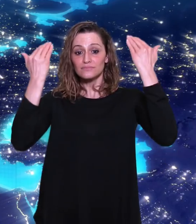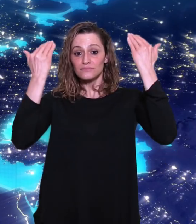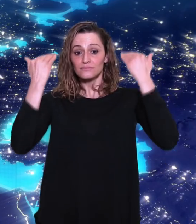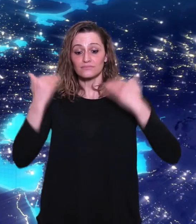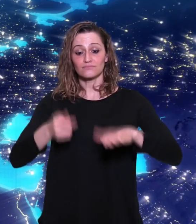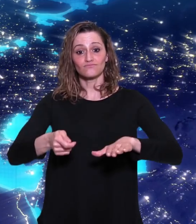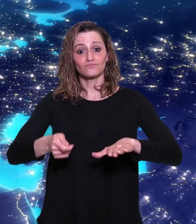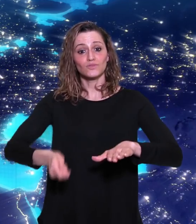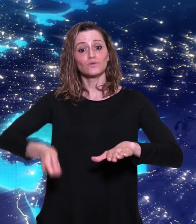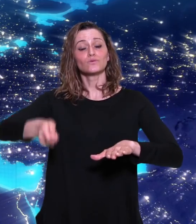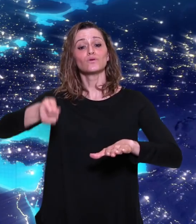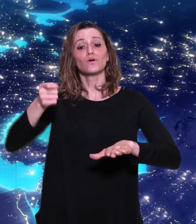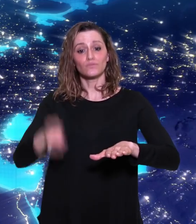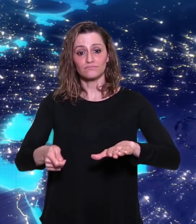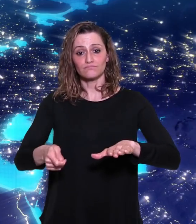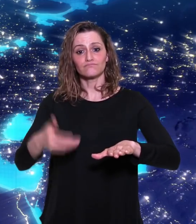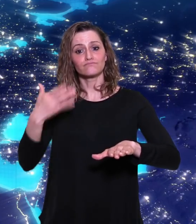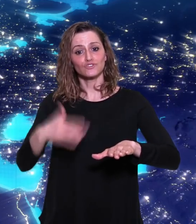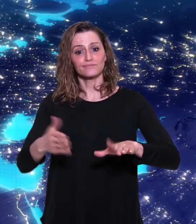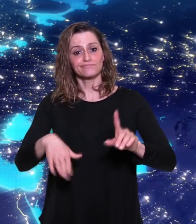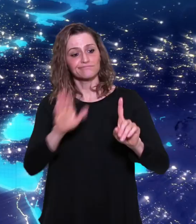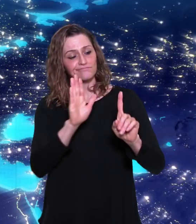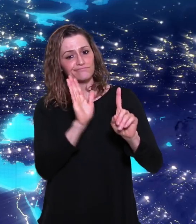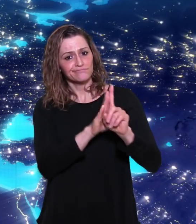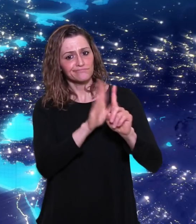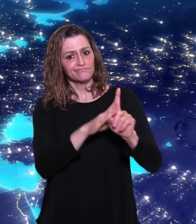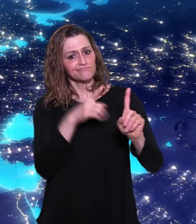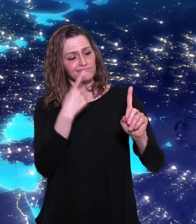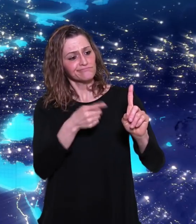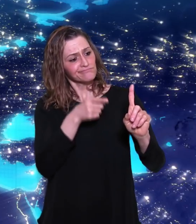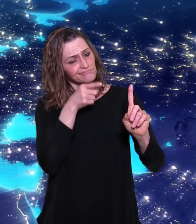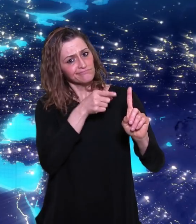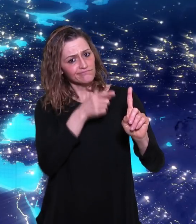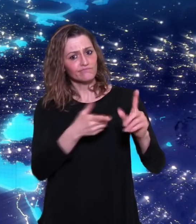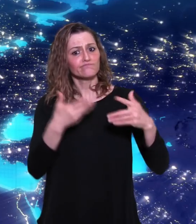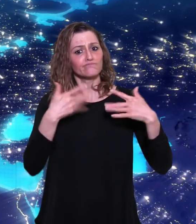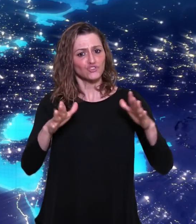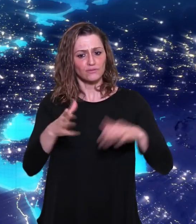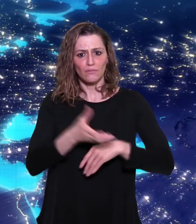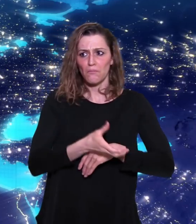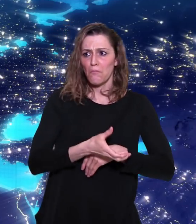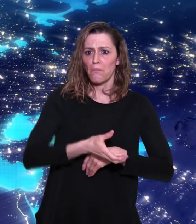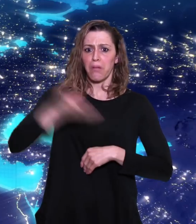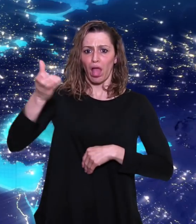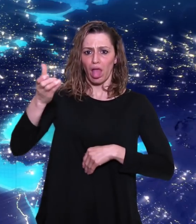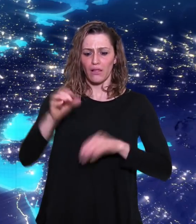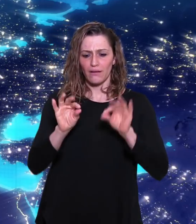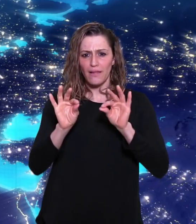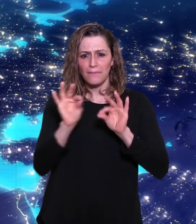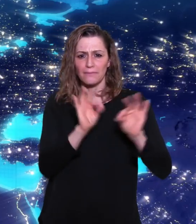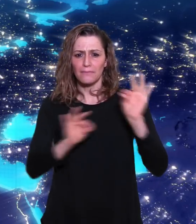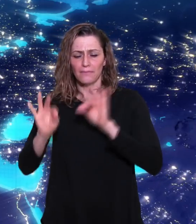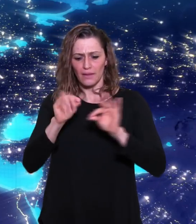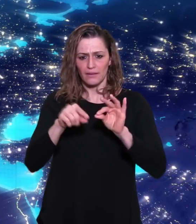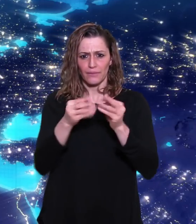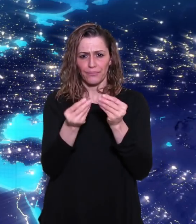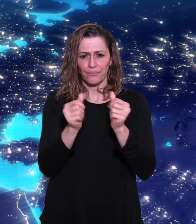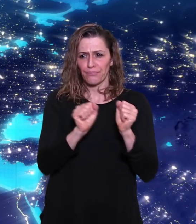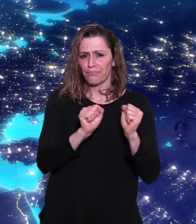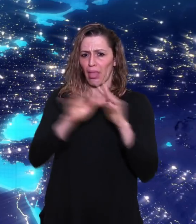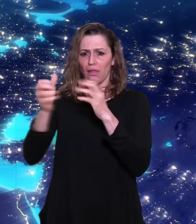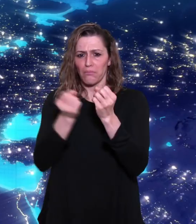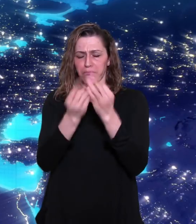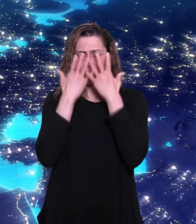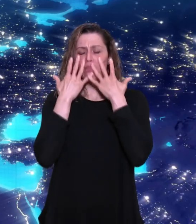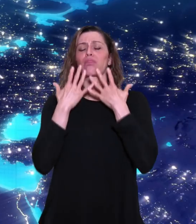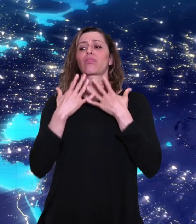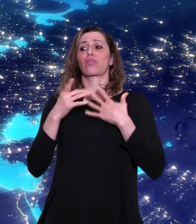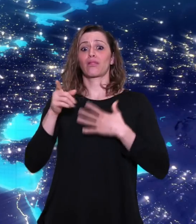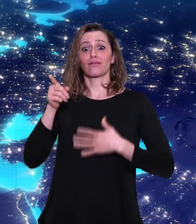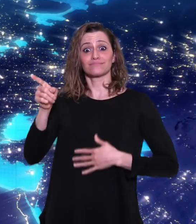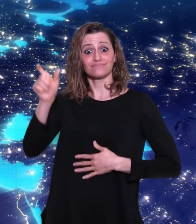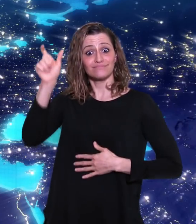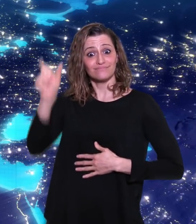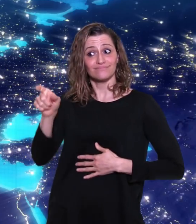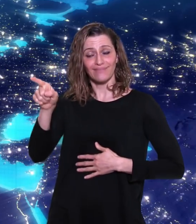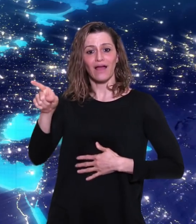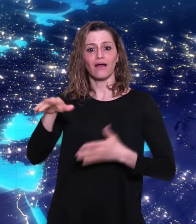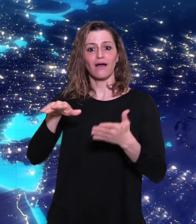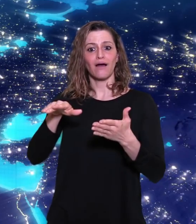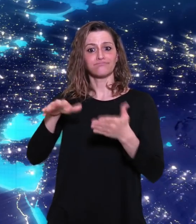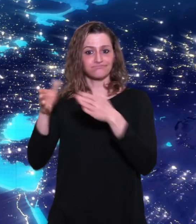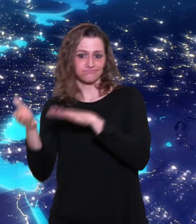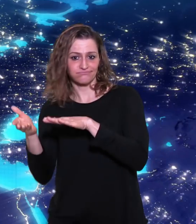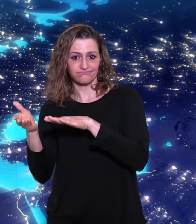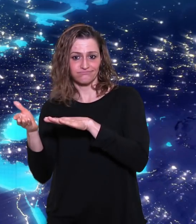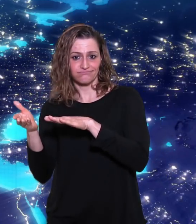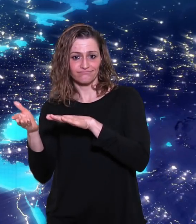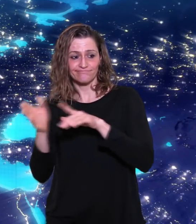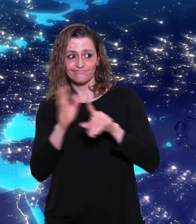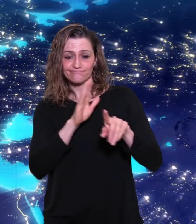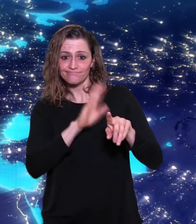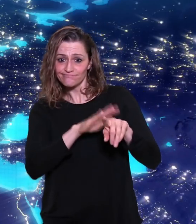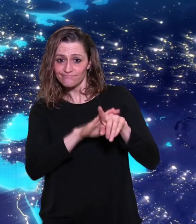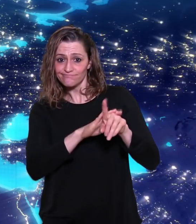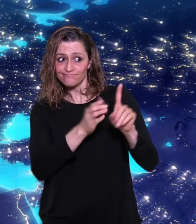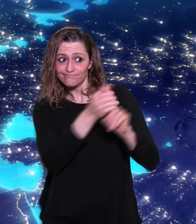Huong pled guilty to a lesser charge of injuring Kim that